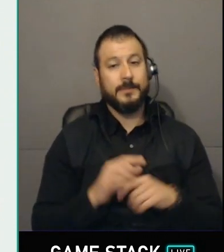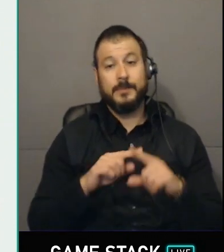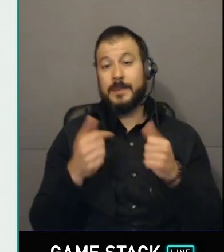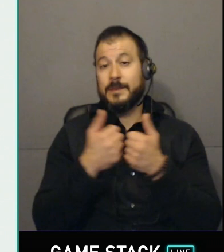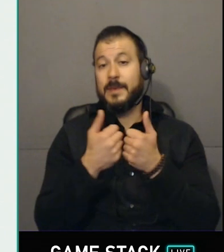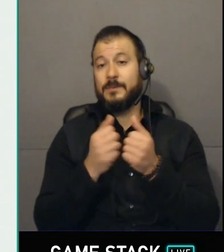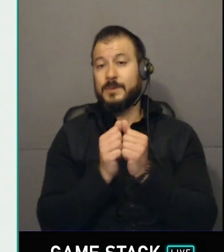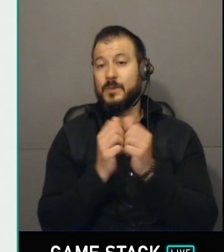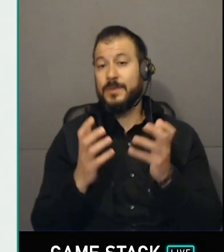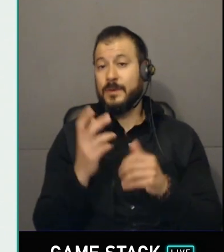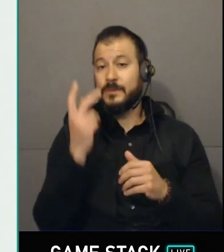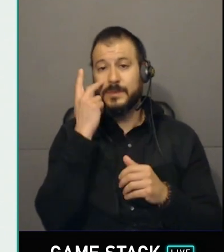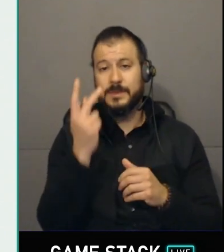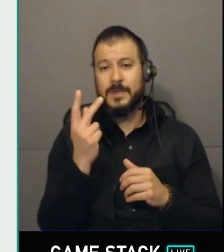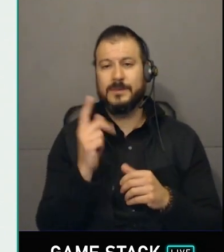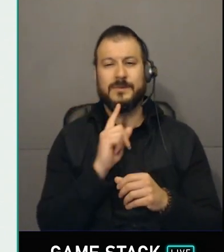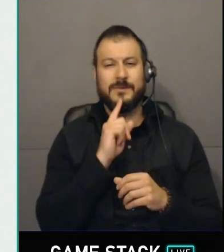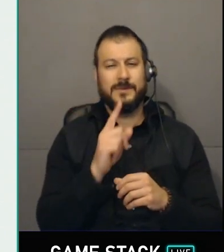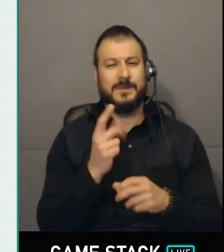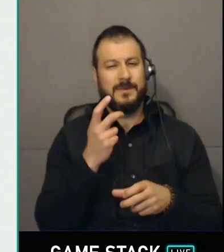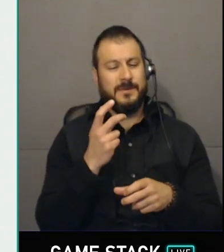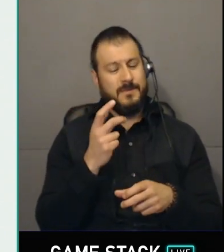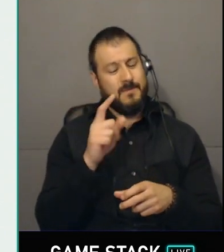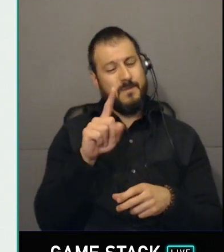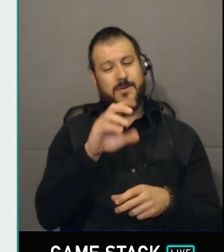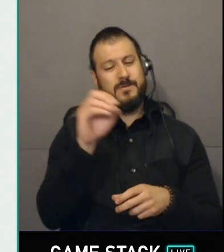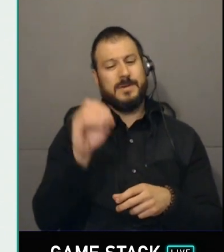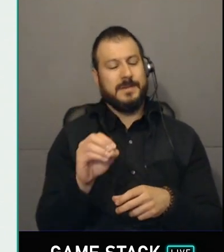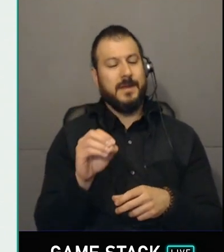it's really 100% of the experience.